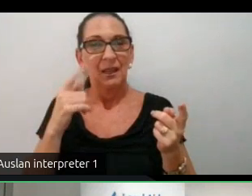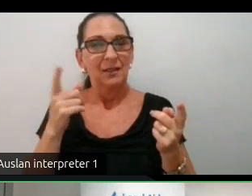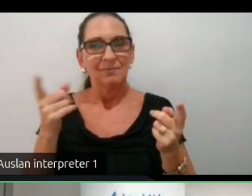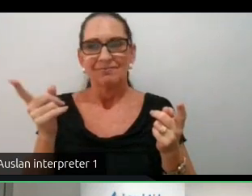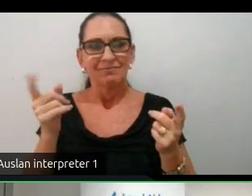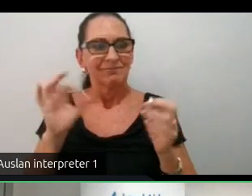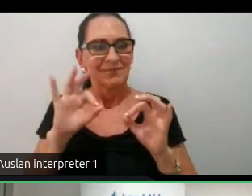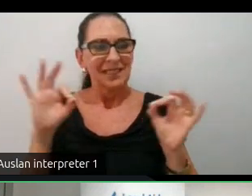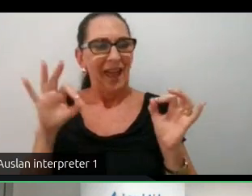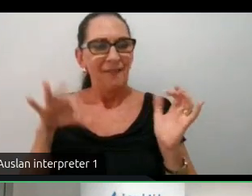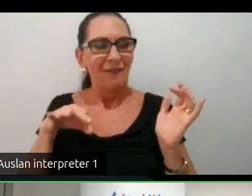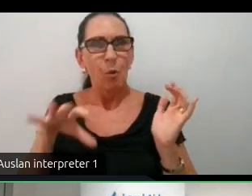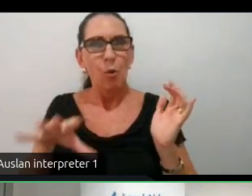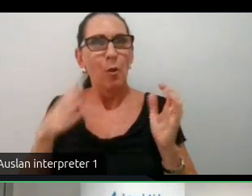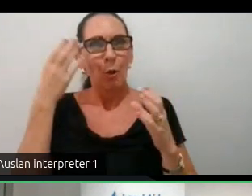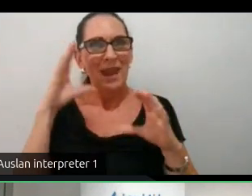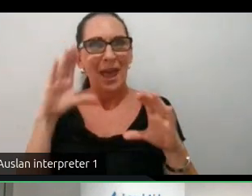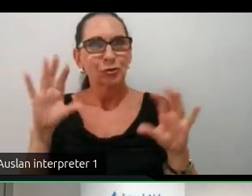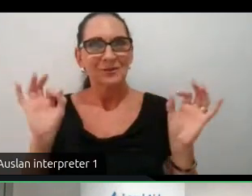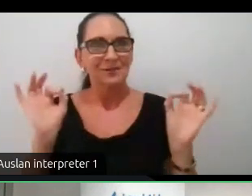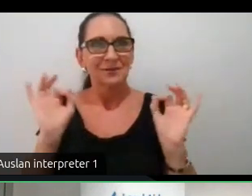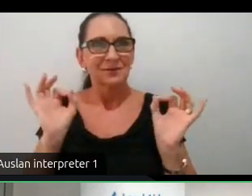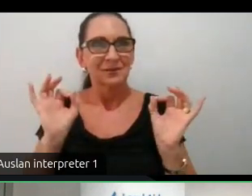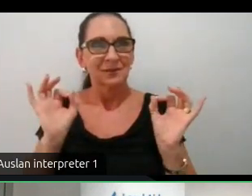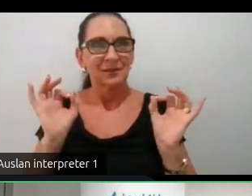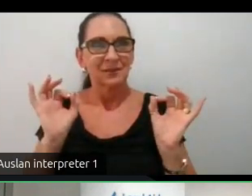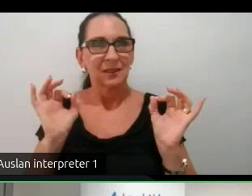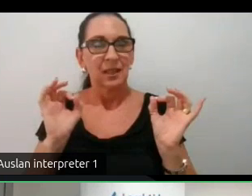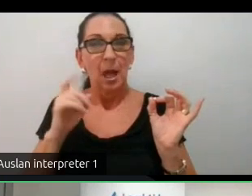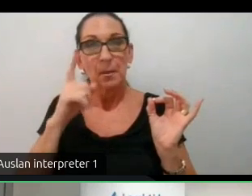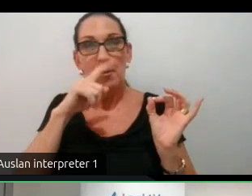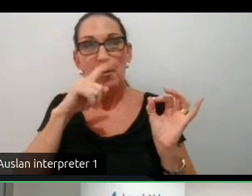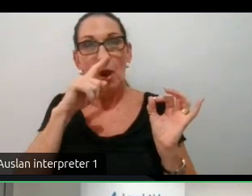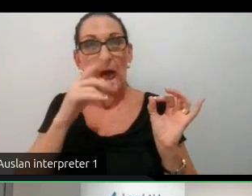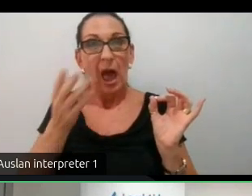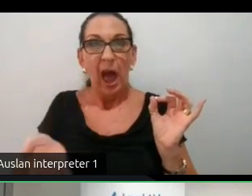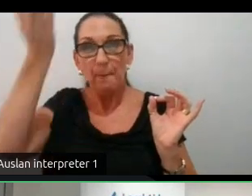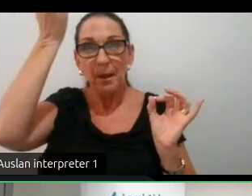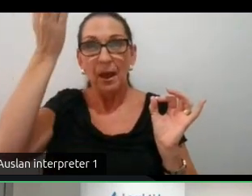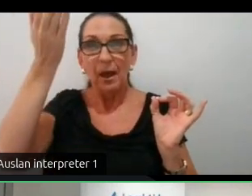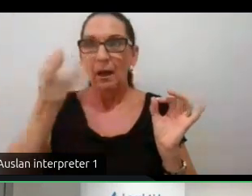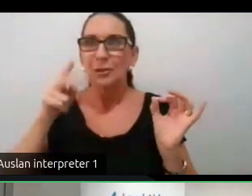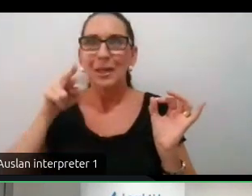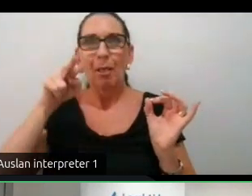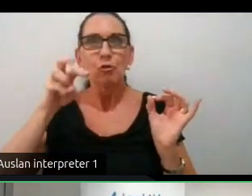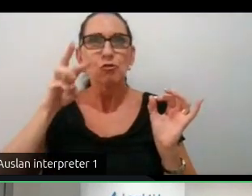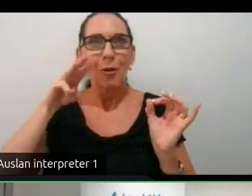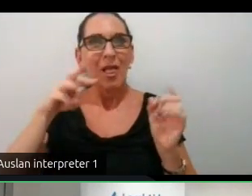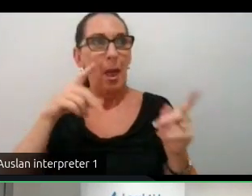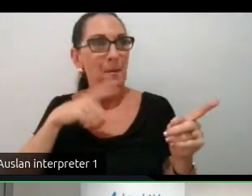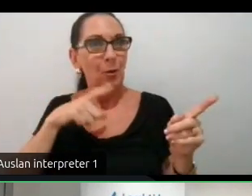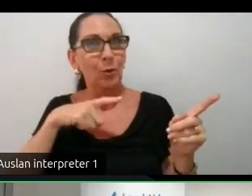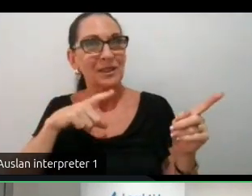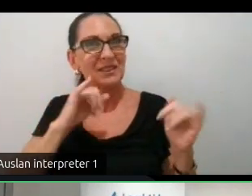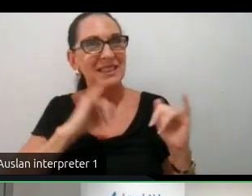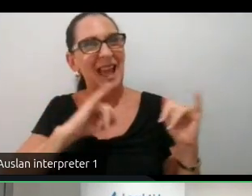not affordable accommodation options. I wouldn't say people jack up the price after a disaster. Um,